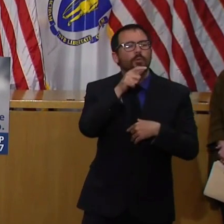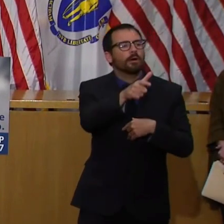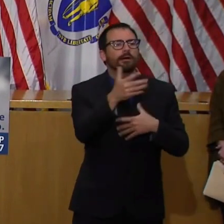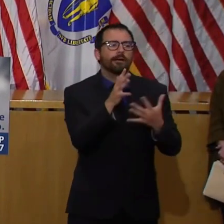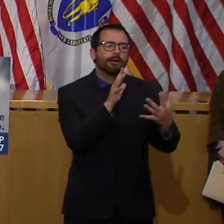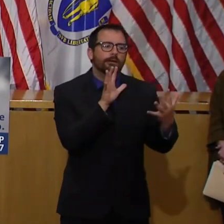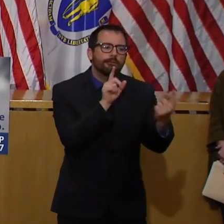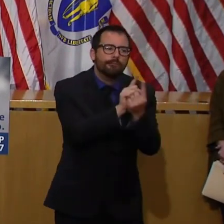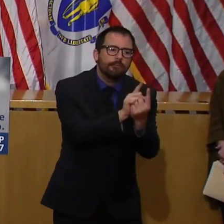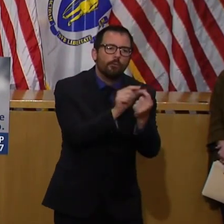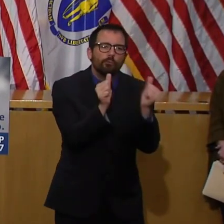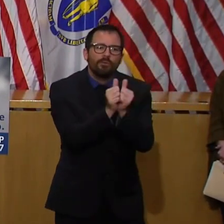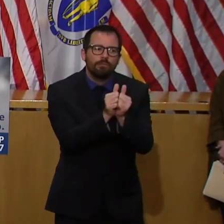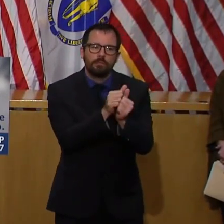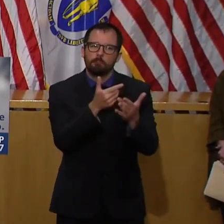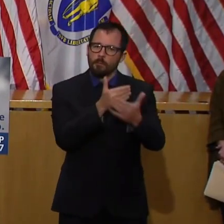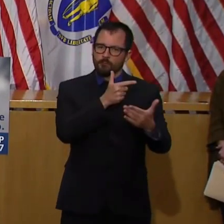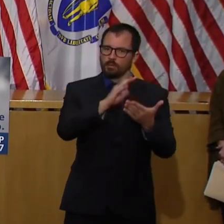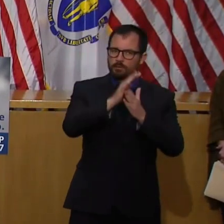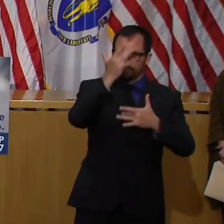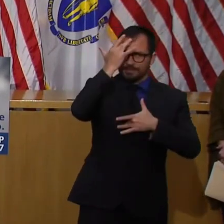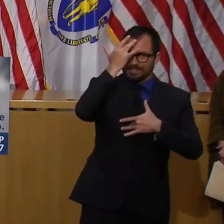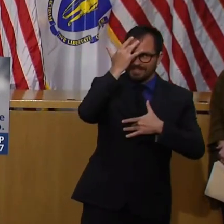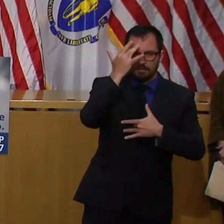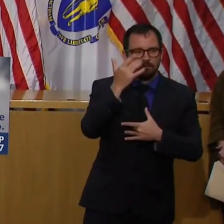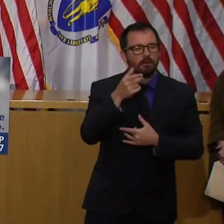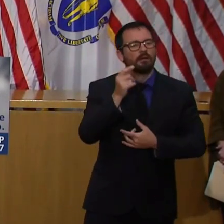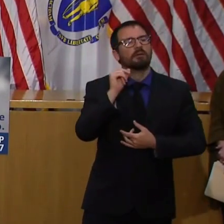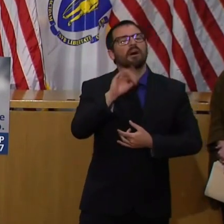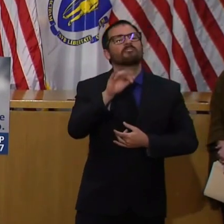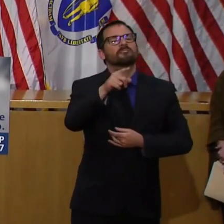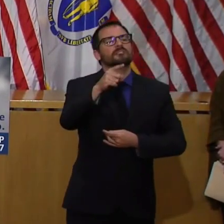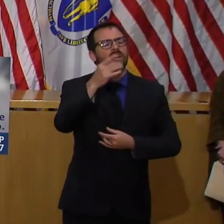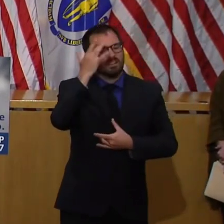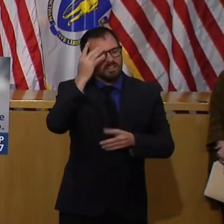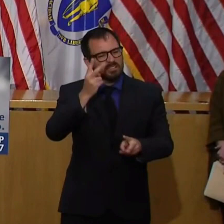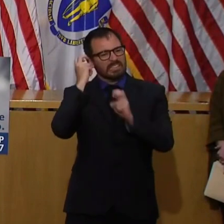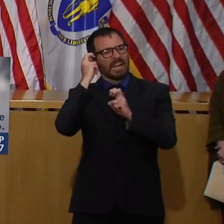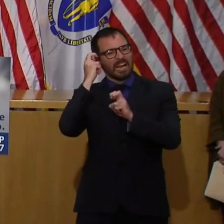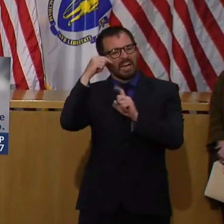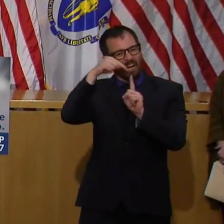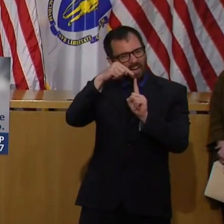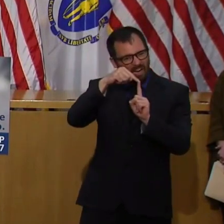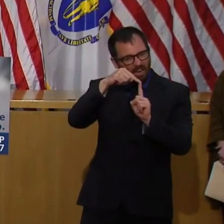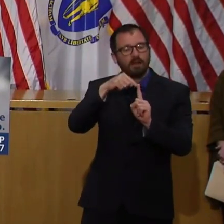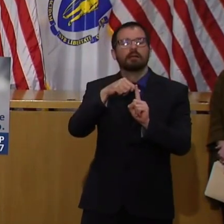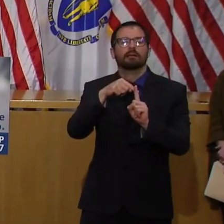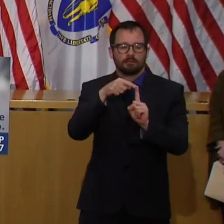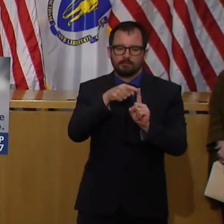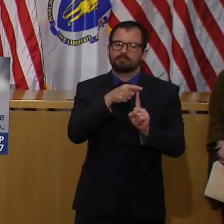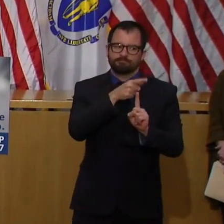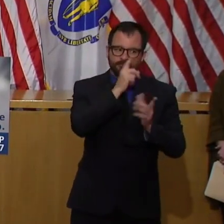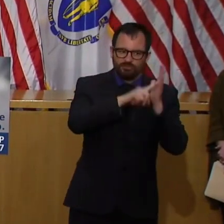BEFORE YOU STARTED TO HAVE SYMPTOMS OR A COUPLE OF DAYS BEFORE YOUR POSITIVE TEST IF YOU DIDN'T HAVE ANY SYMPTOMS.